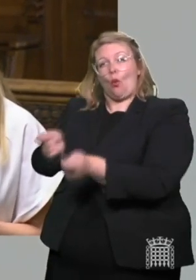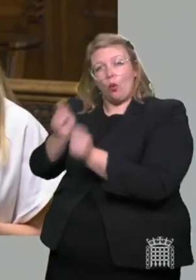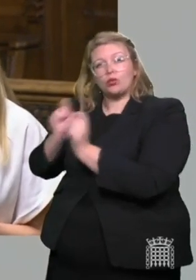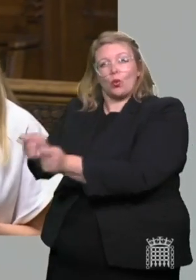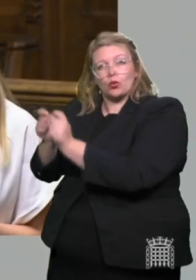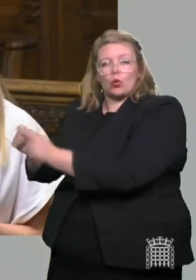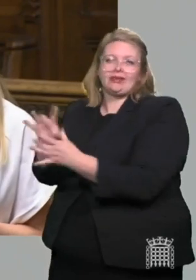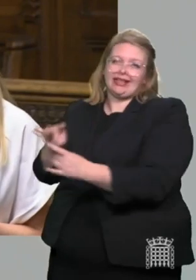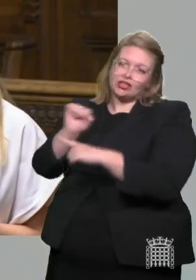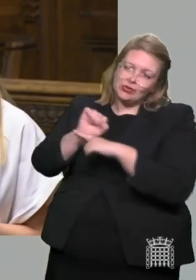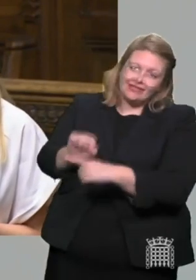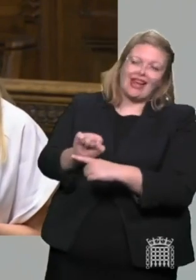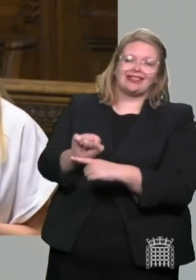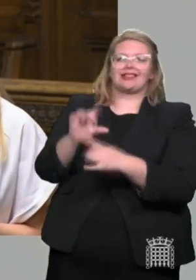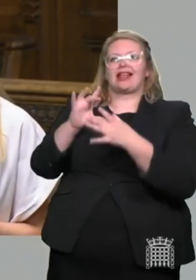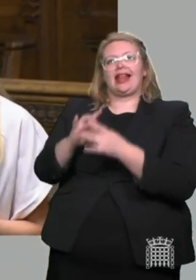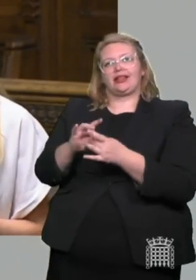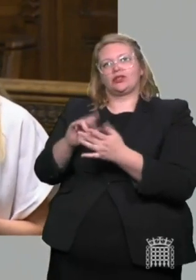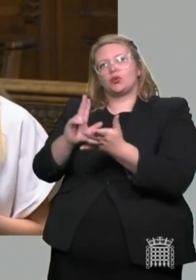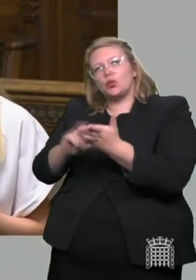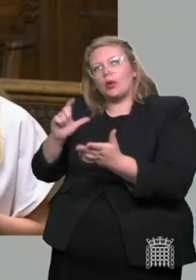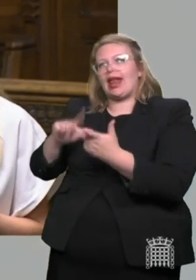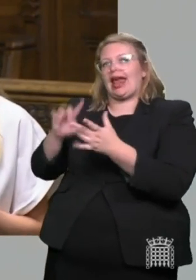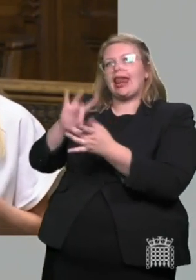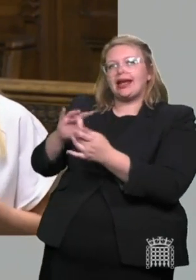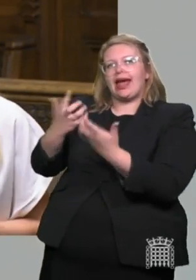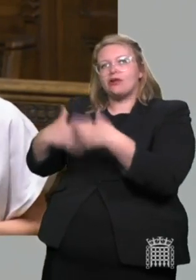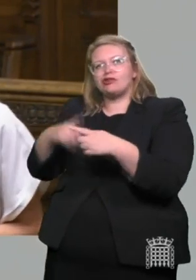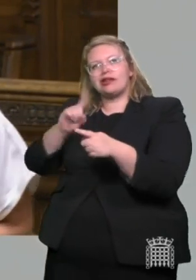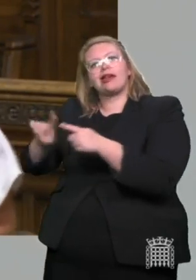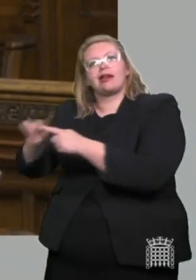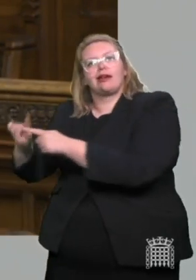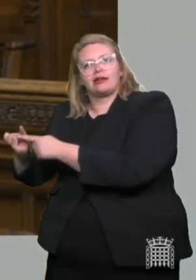engineering and nuclear security. Given the Government’s significant investment in all